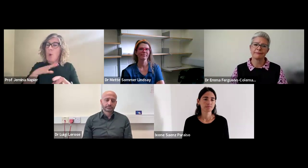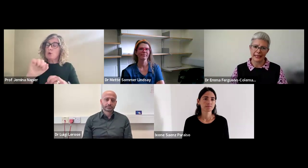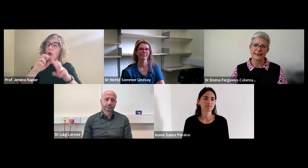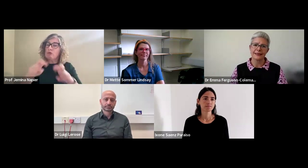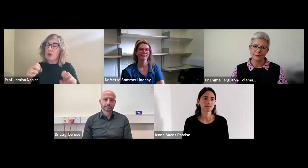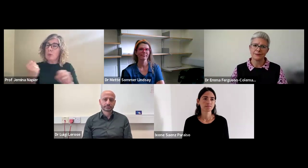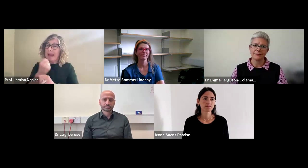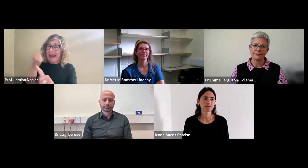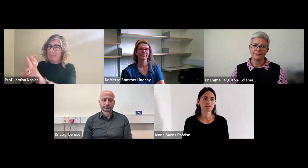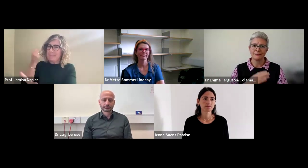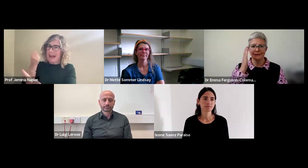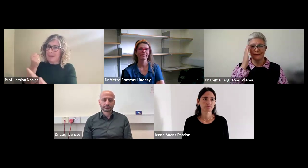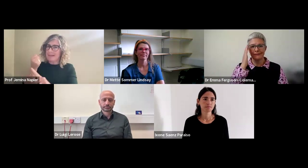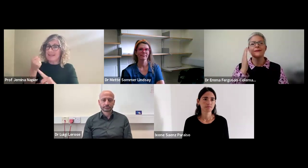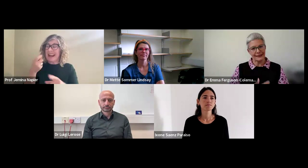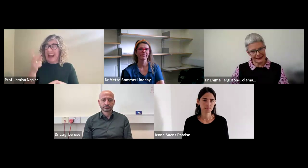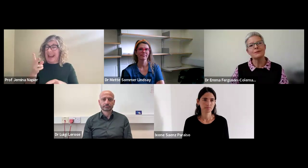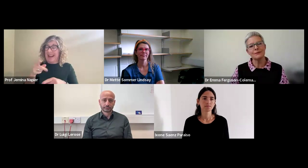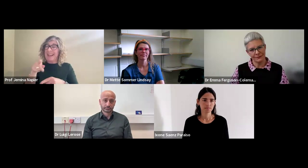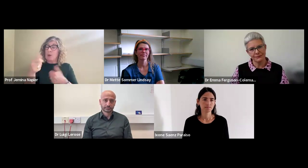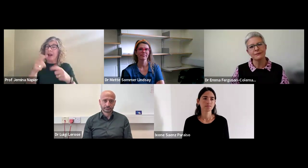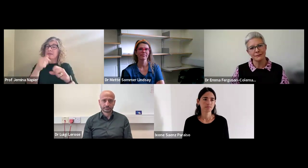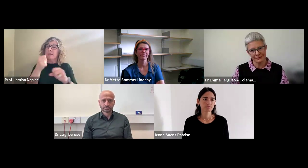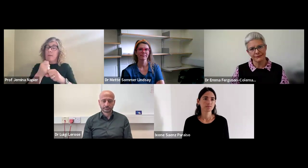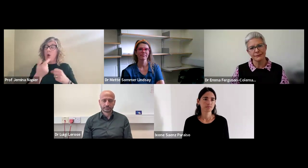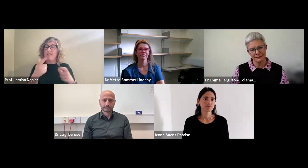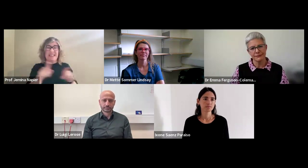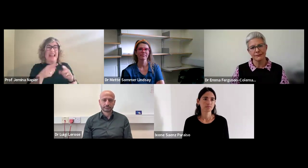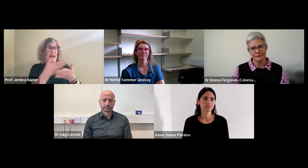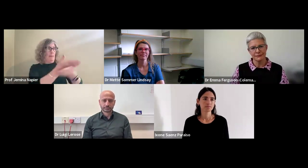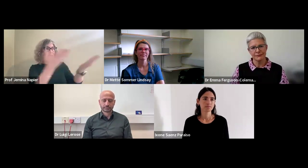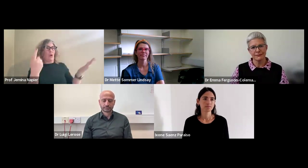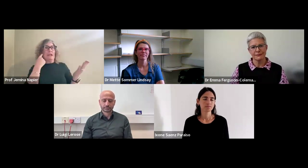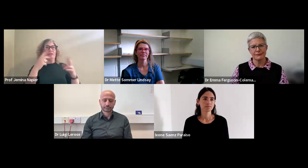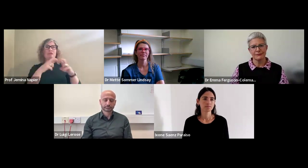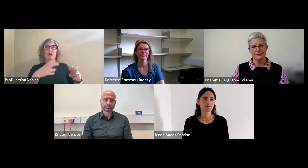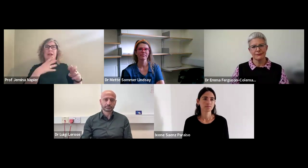the university. So if your research is making an impact. And this is a really good example